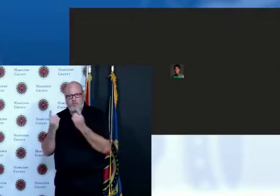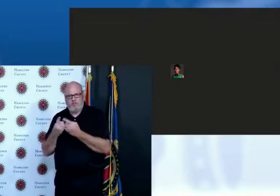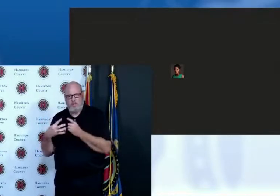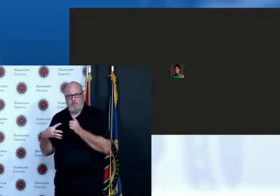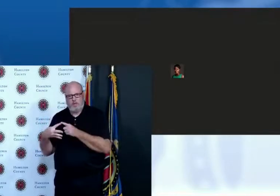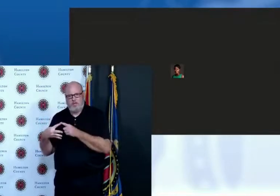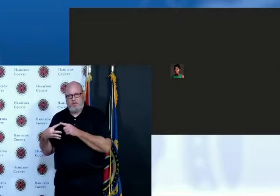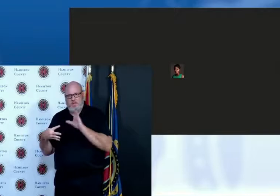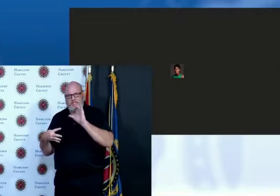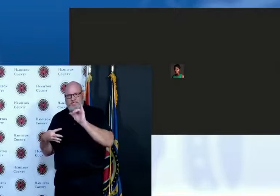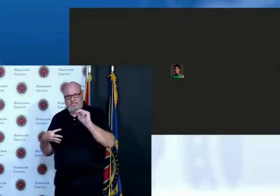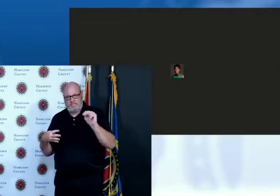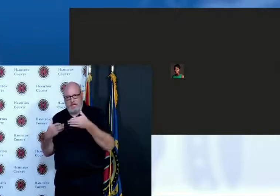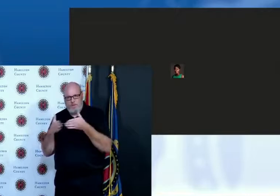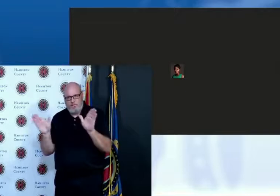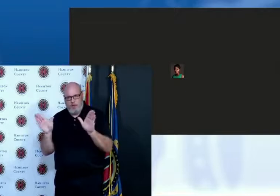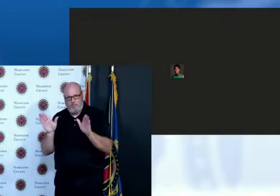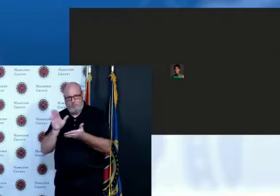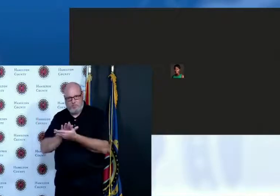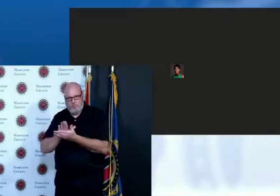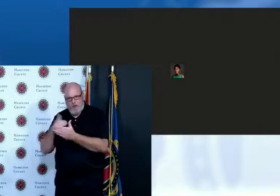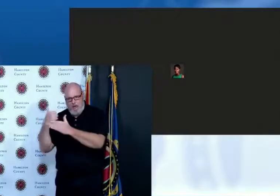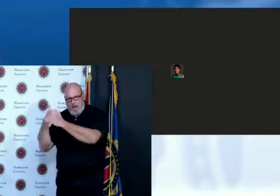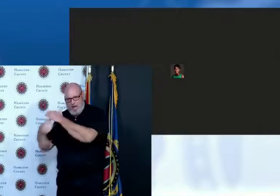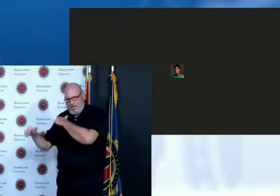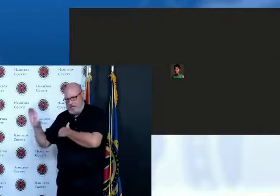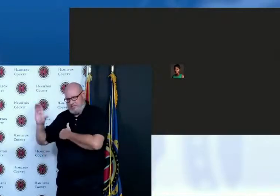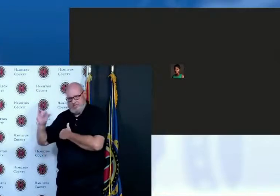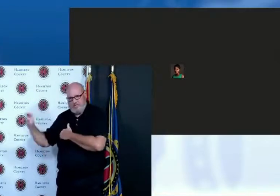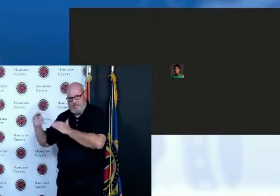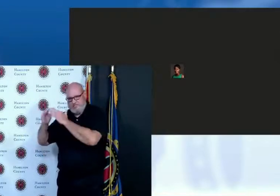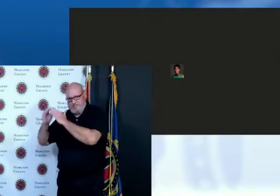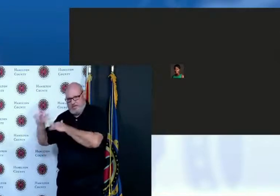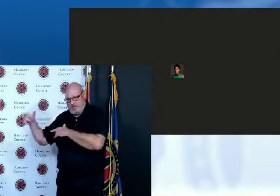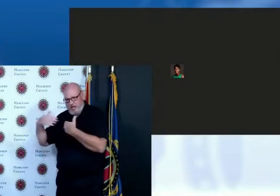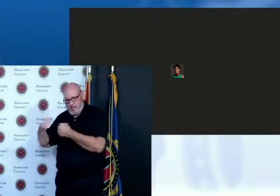jurisdiction of the Cincinnati Health Department and I'm not certain what plans are in place for